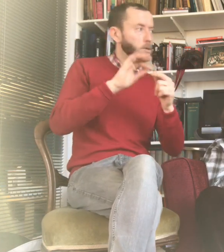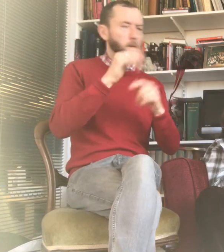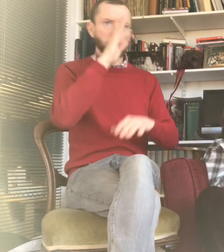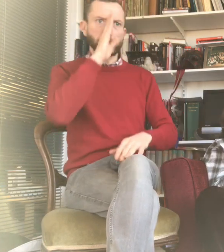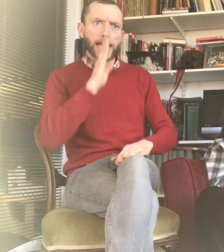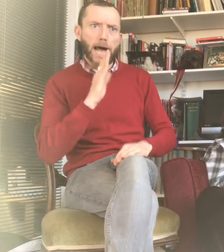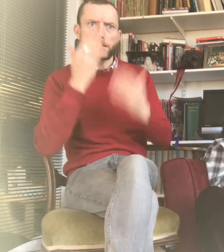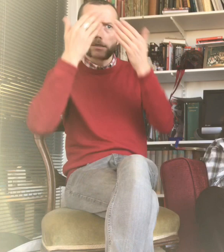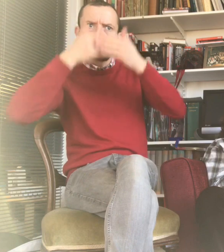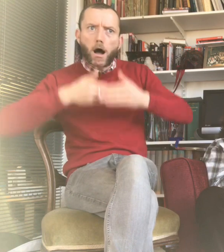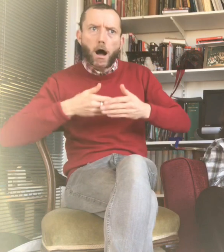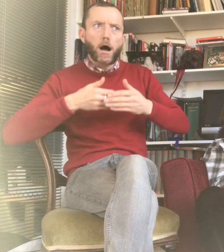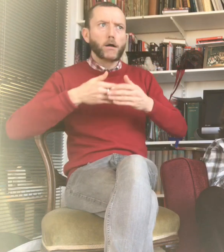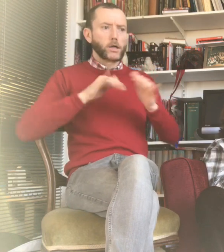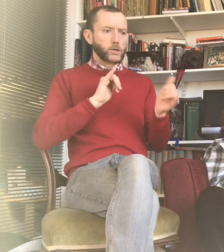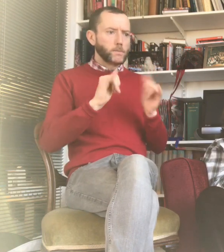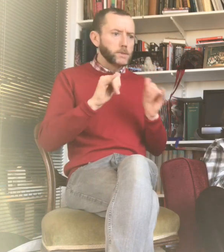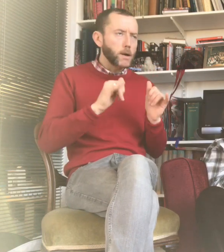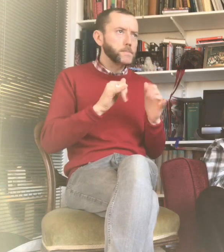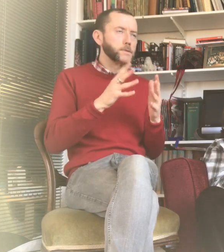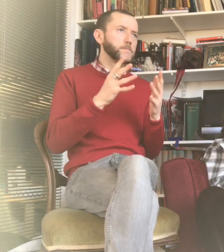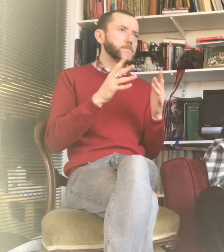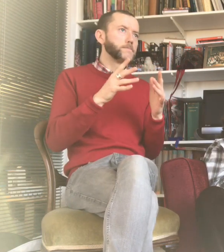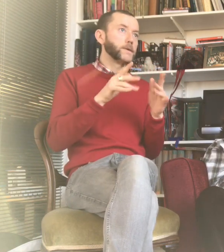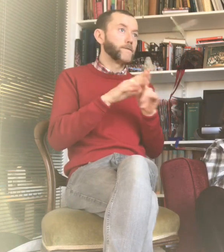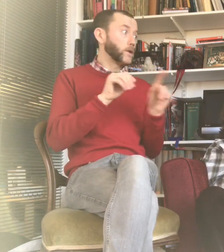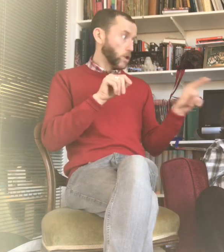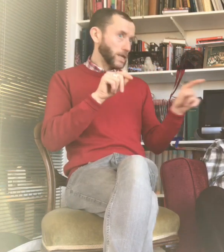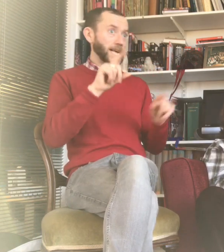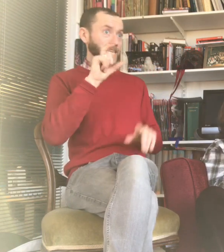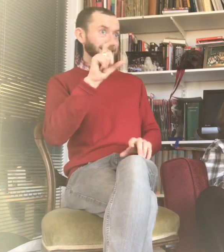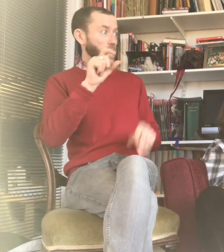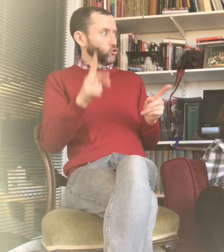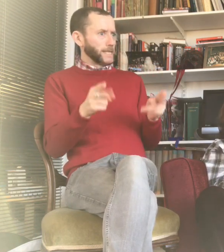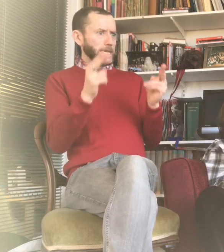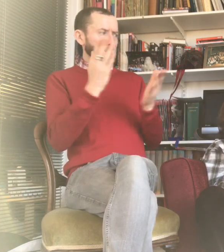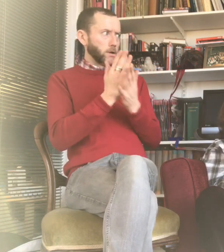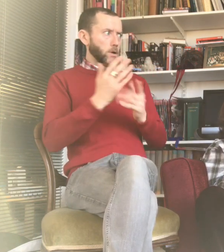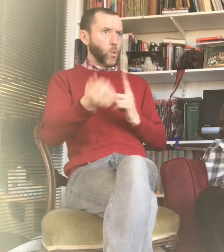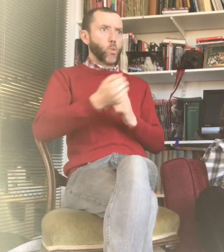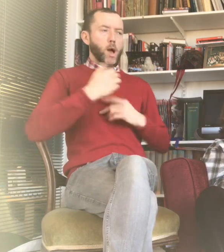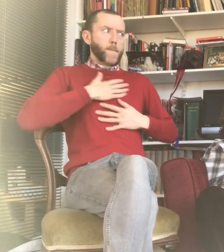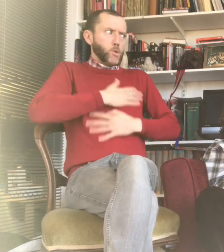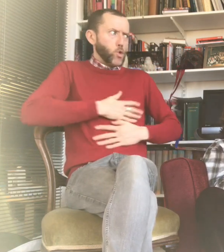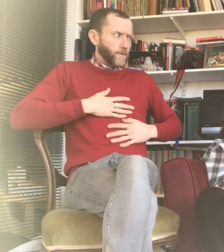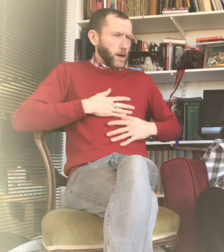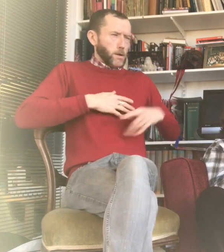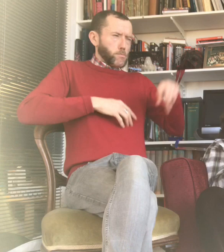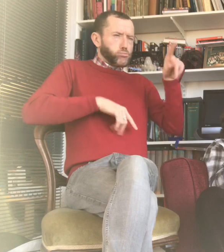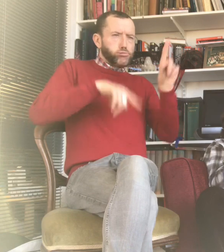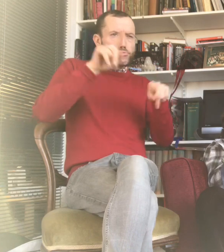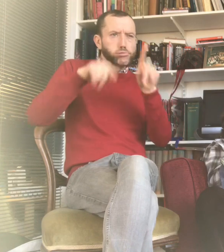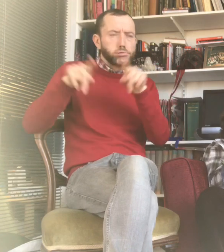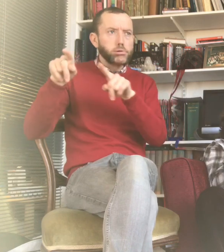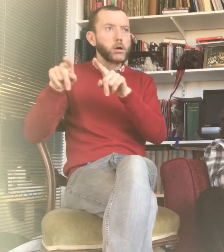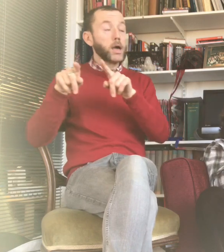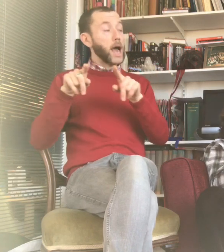sometimes - as in the Cassandra scenes - very moving, and the danger is you can go